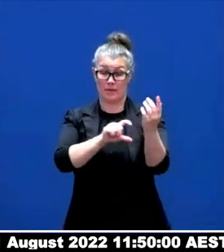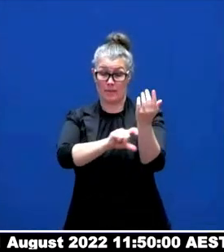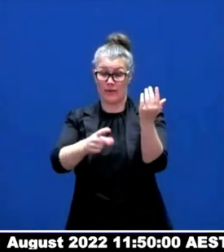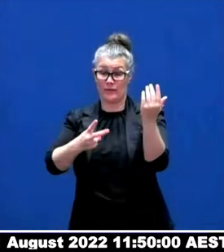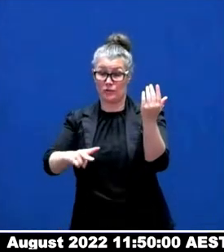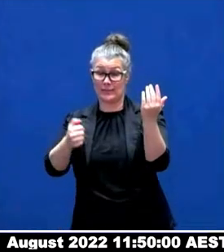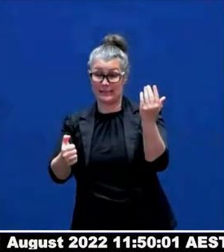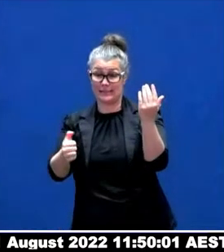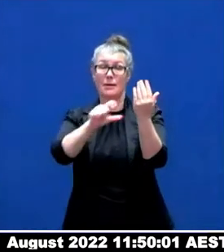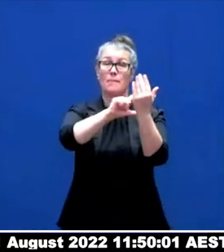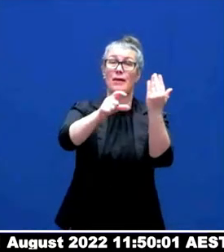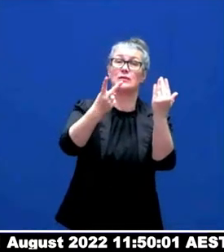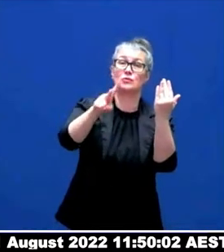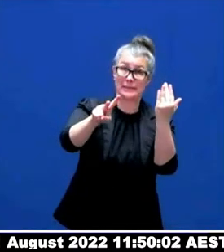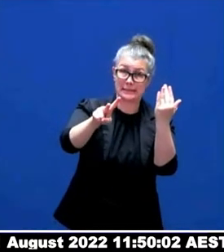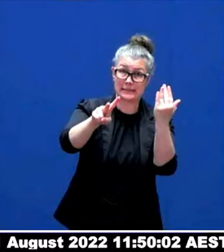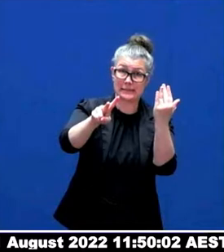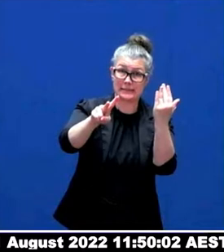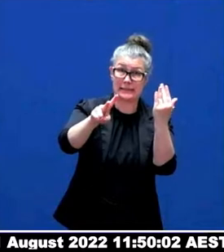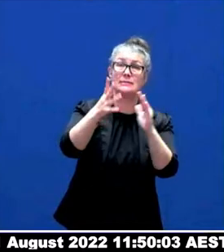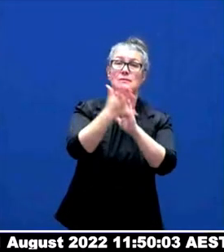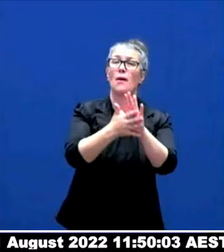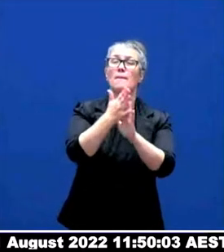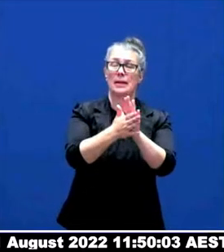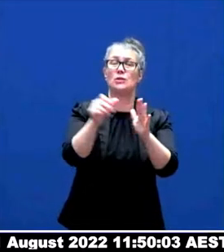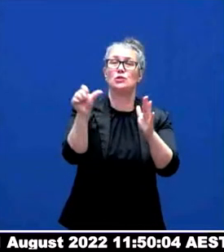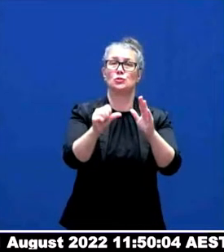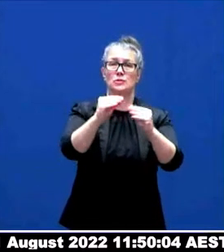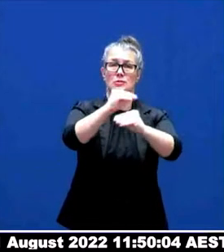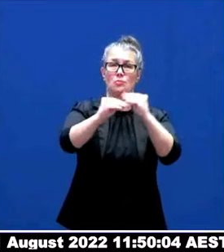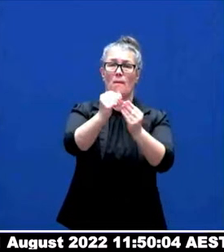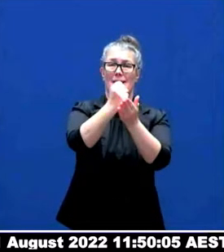It also states the 16,281 which should be 11,022. Thank you, Ms Furness.